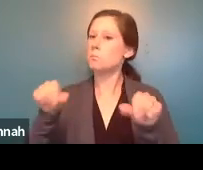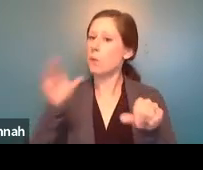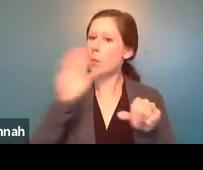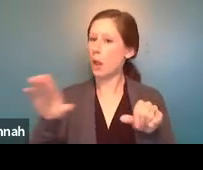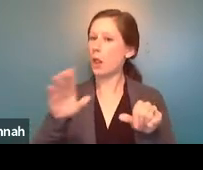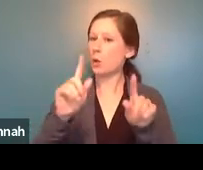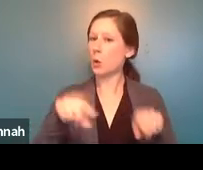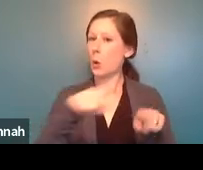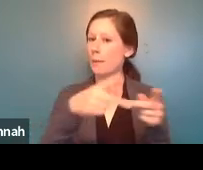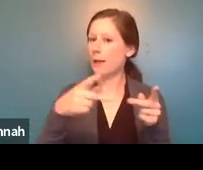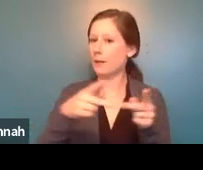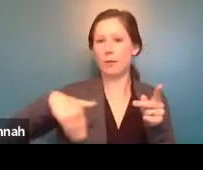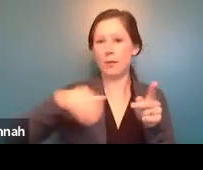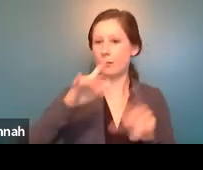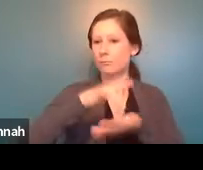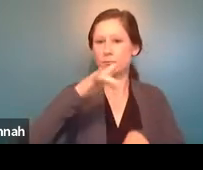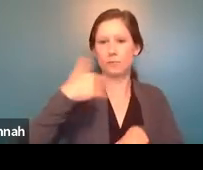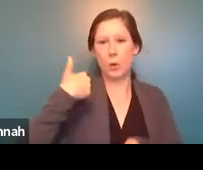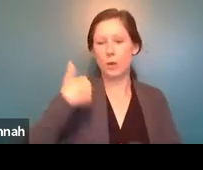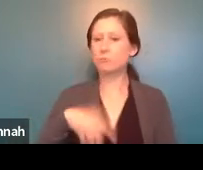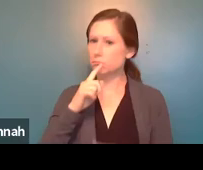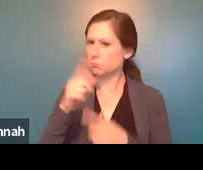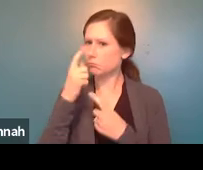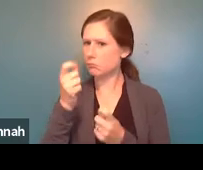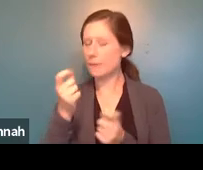been before. So interesting. So again, if this box stays on